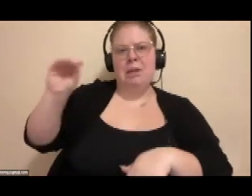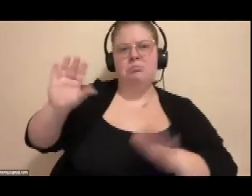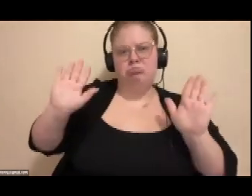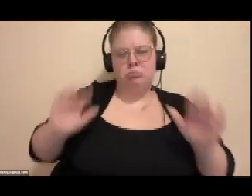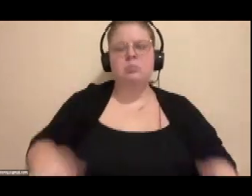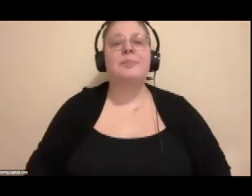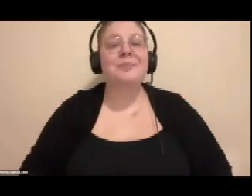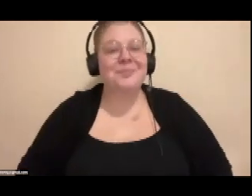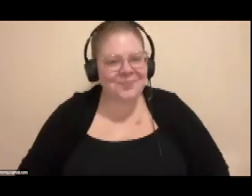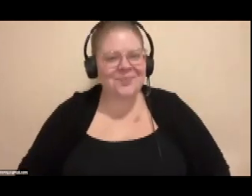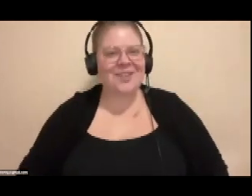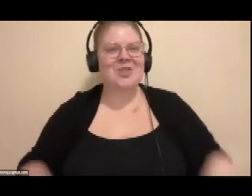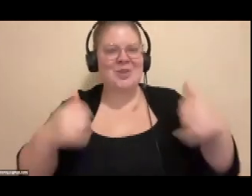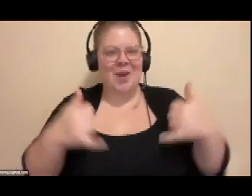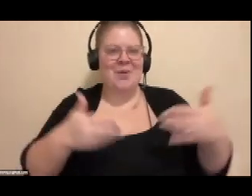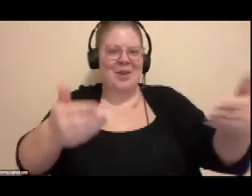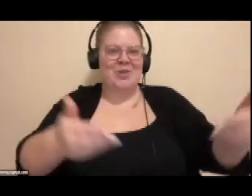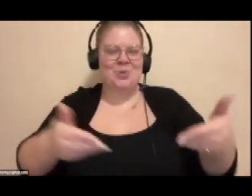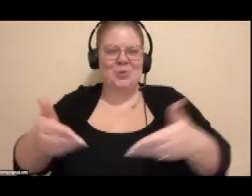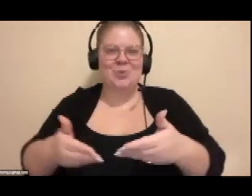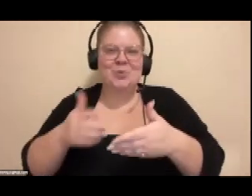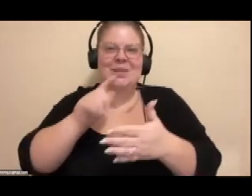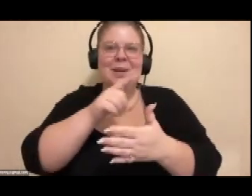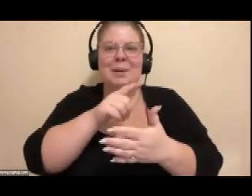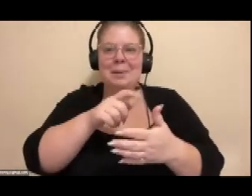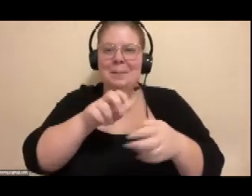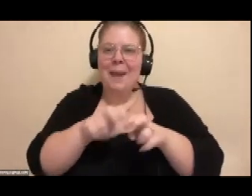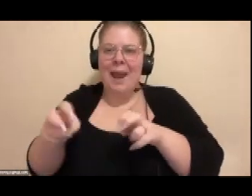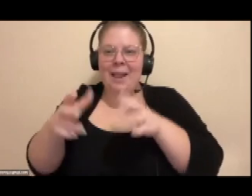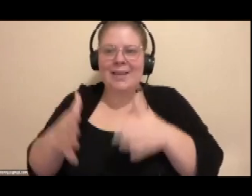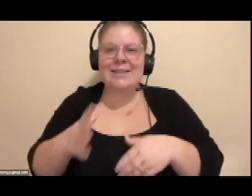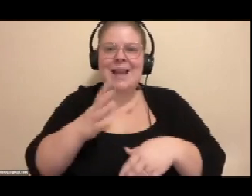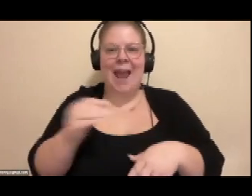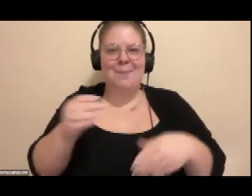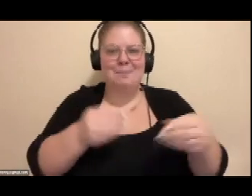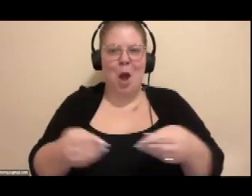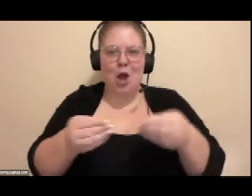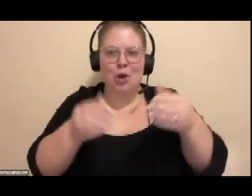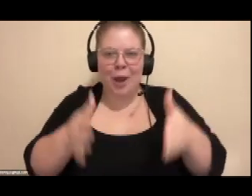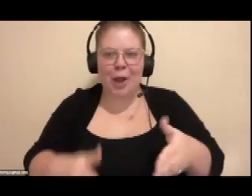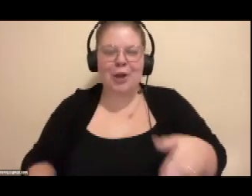panelists we have joining us today,